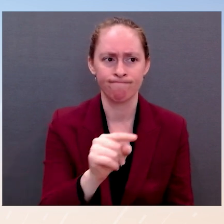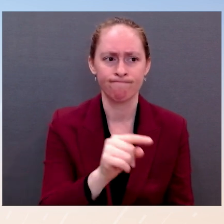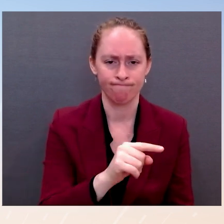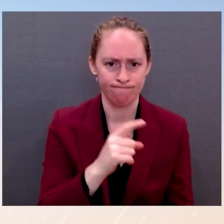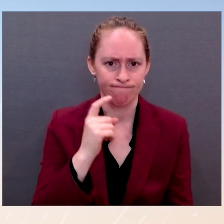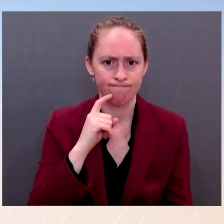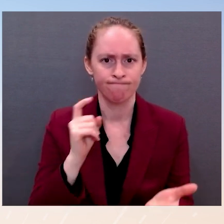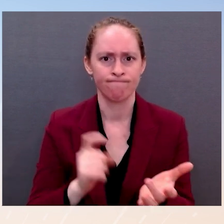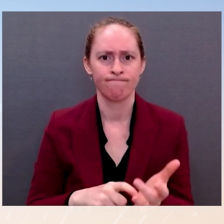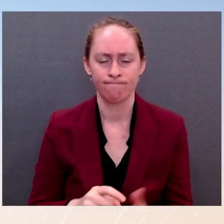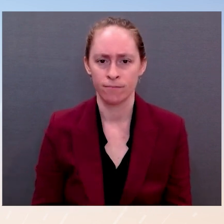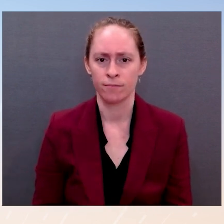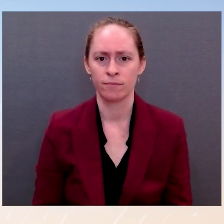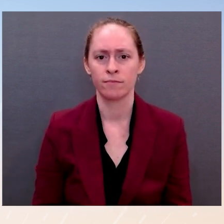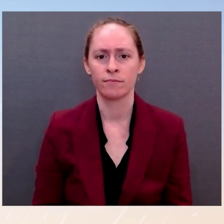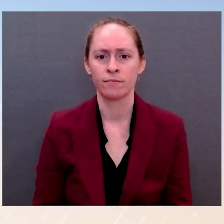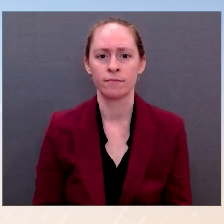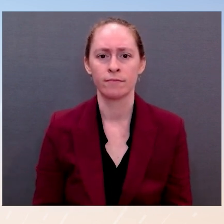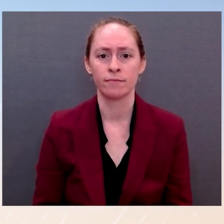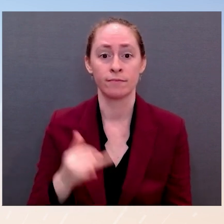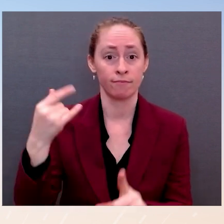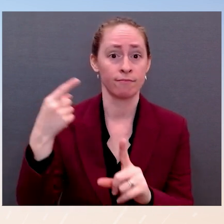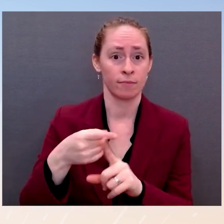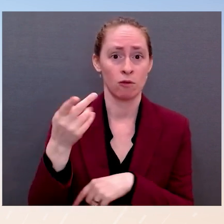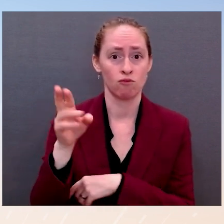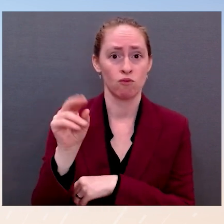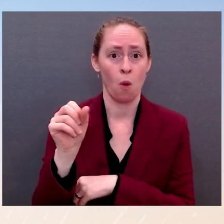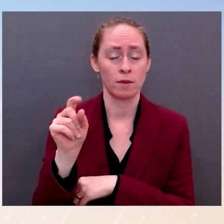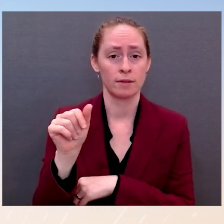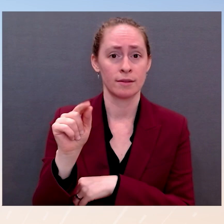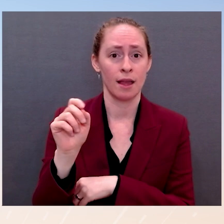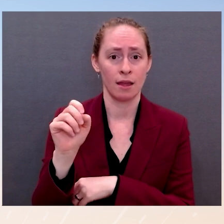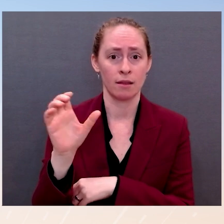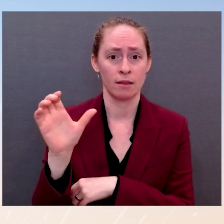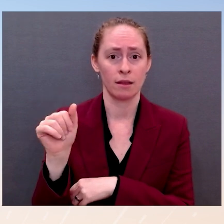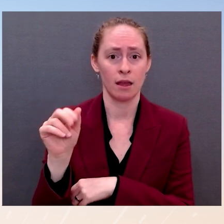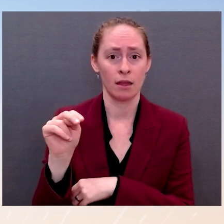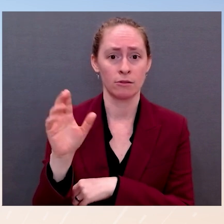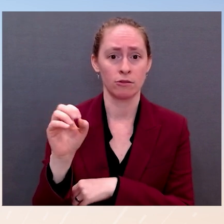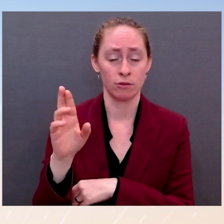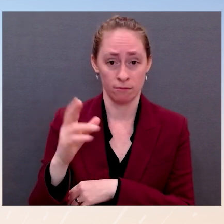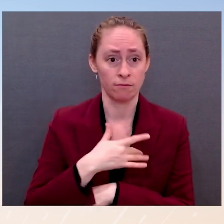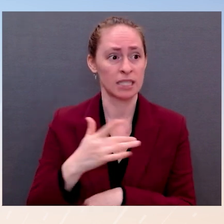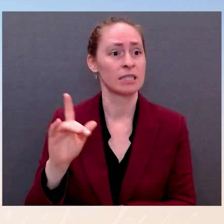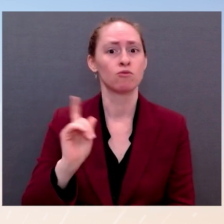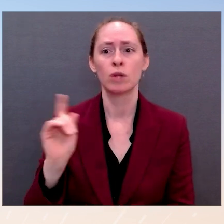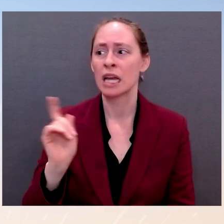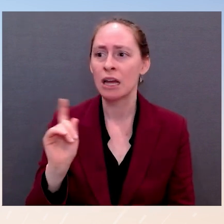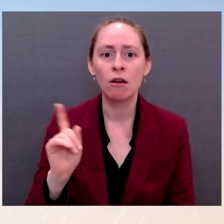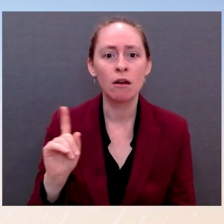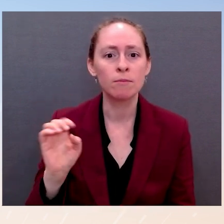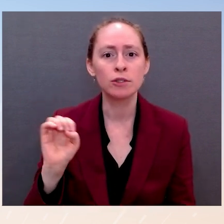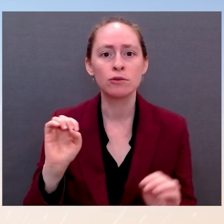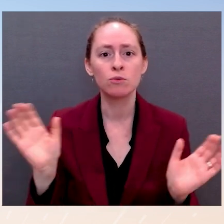They typically come in later stage in the E.R. You're more likely to present to the E.R. with metastatic disease